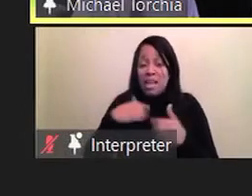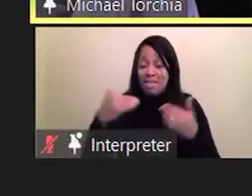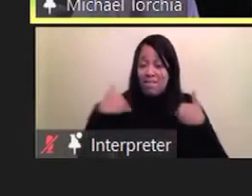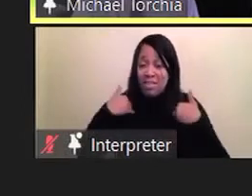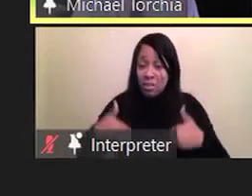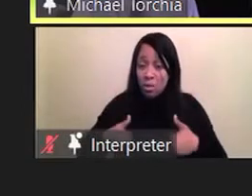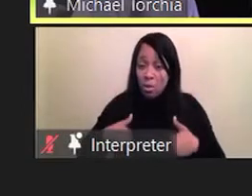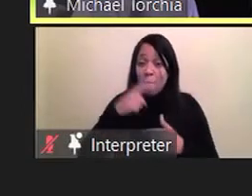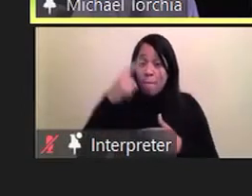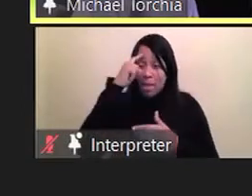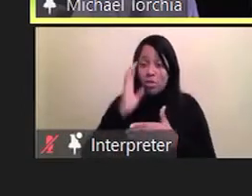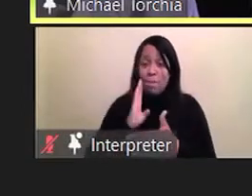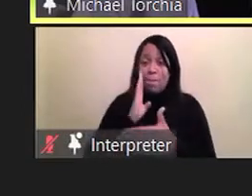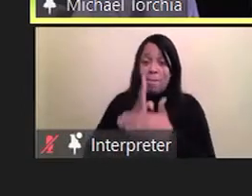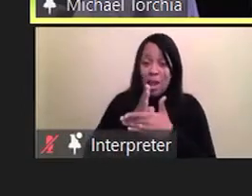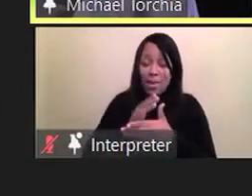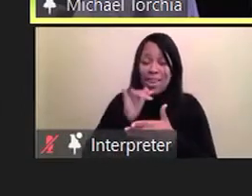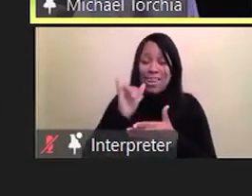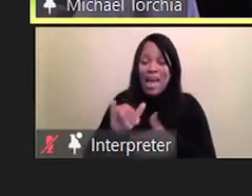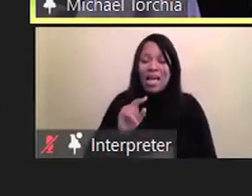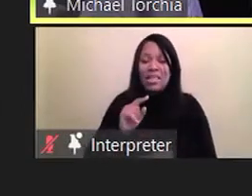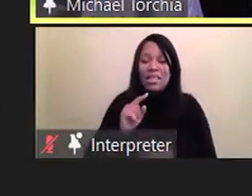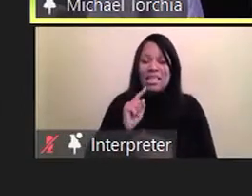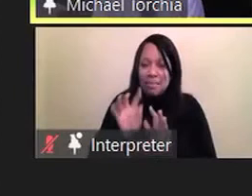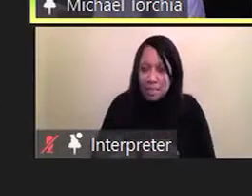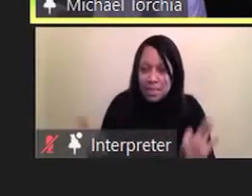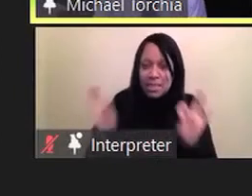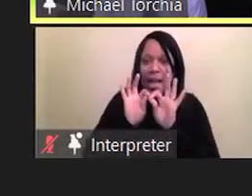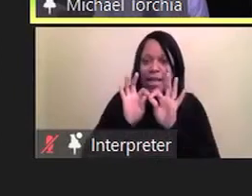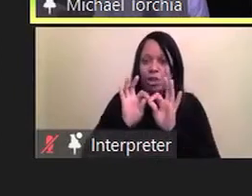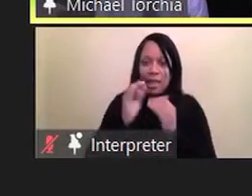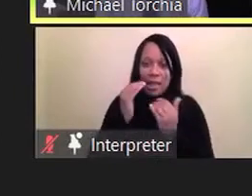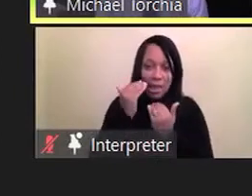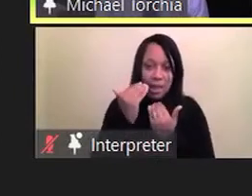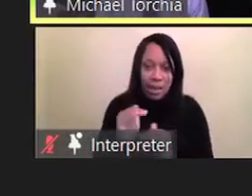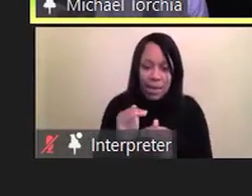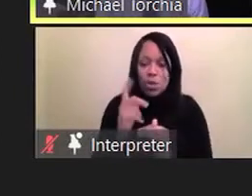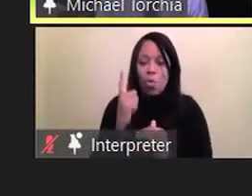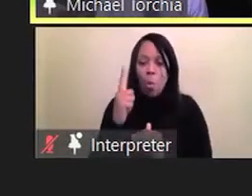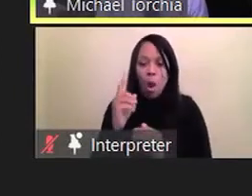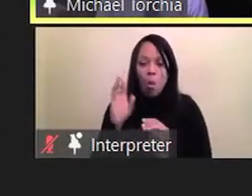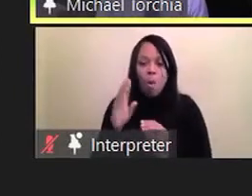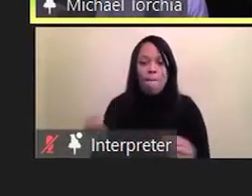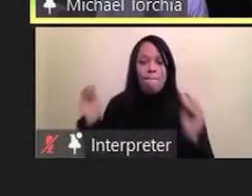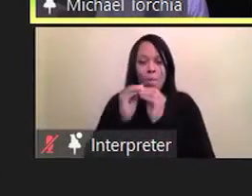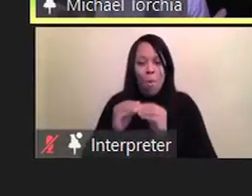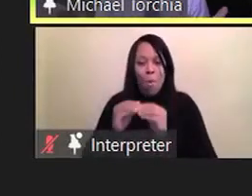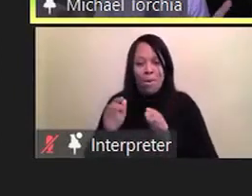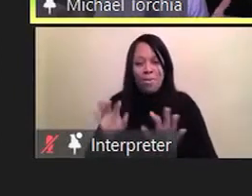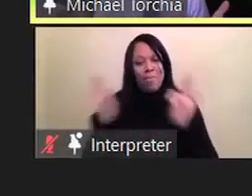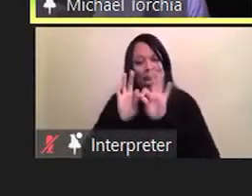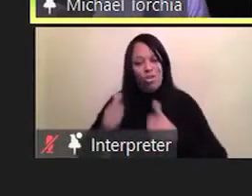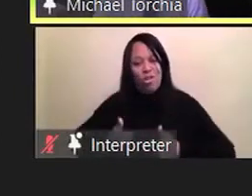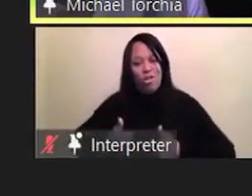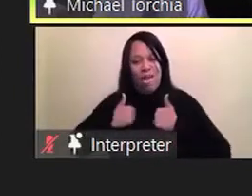which substantially limits one or more major life activities. So you can tell.